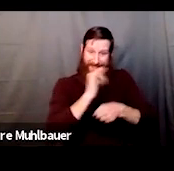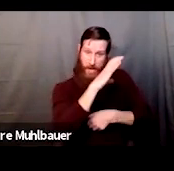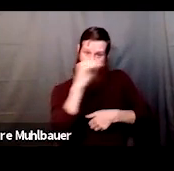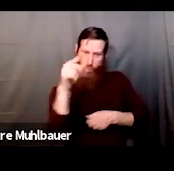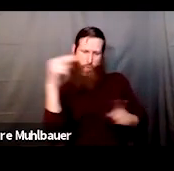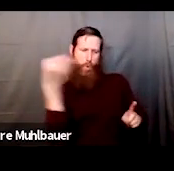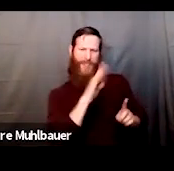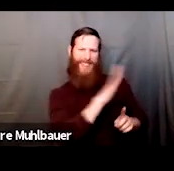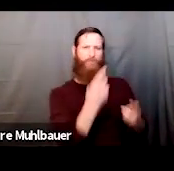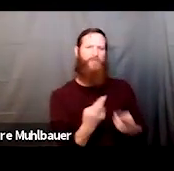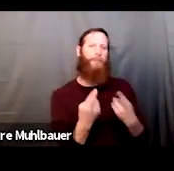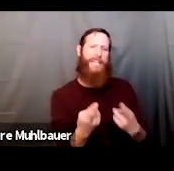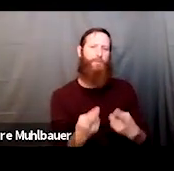Look at the manufacturer's recommendations and follow it.